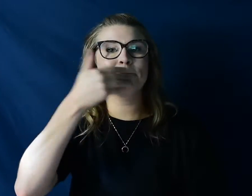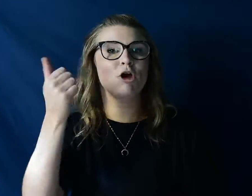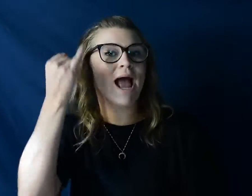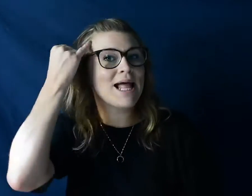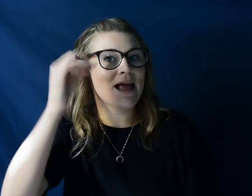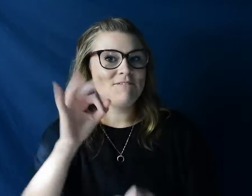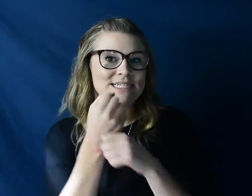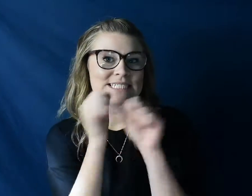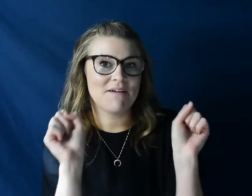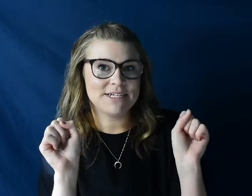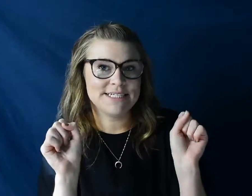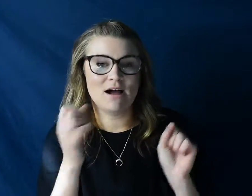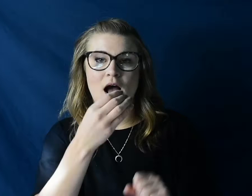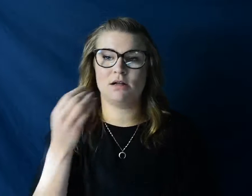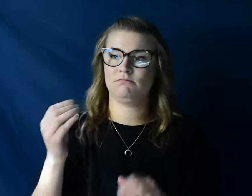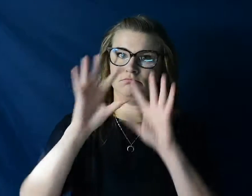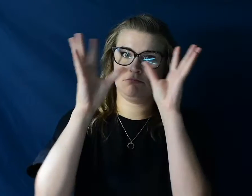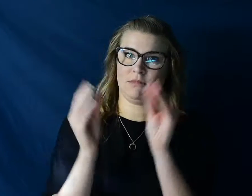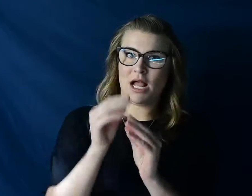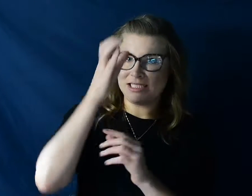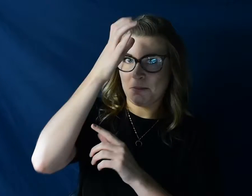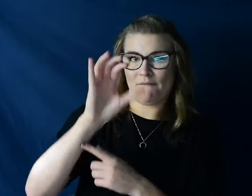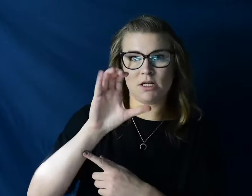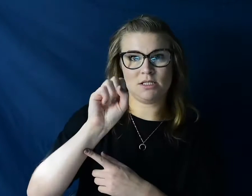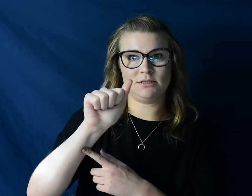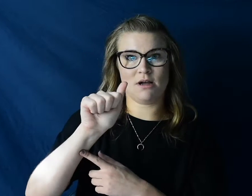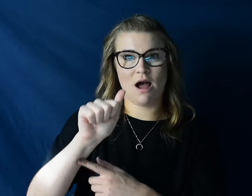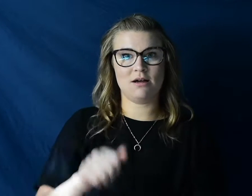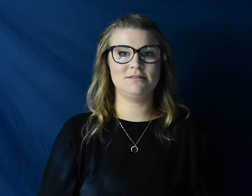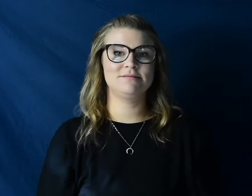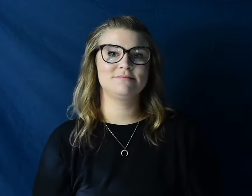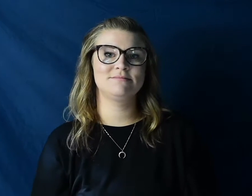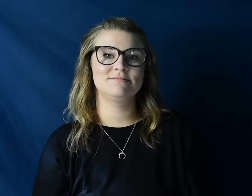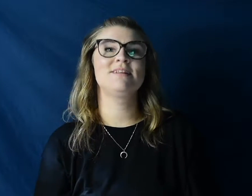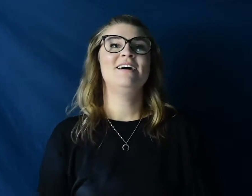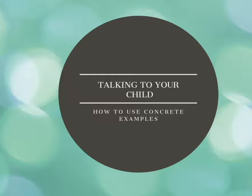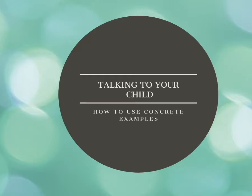conversation and you can develop a better idea about safety and the concept of child sexual abuse.